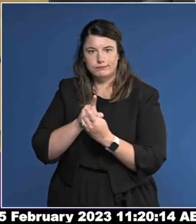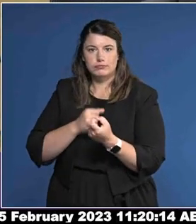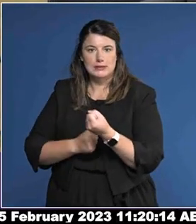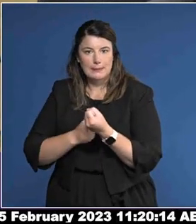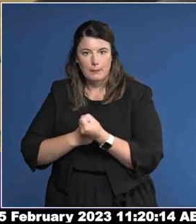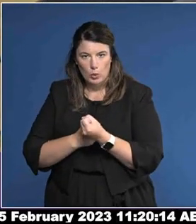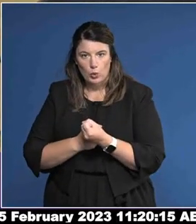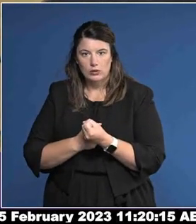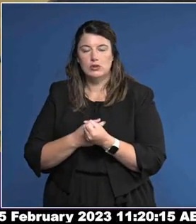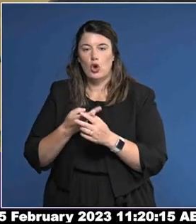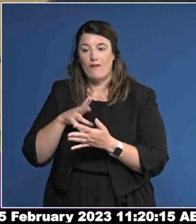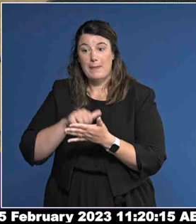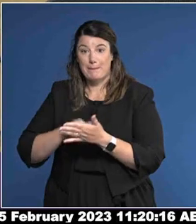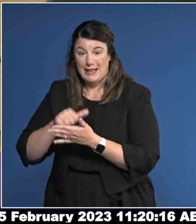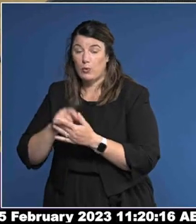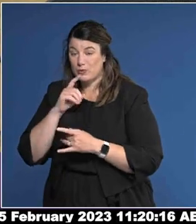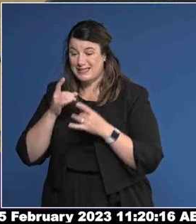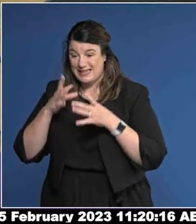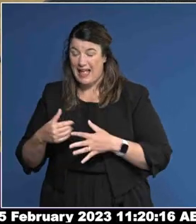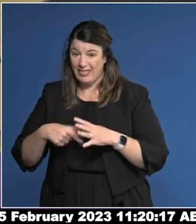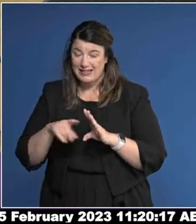introducing this year, which will be favourable to assisting support workers to